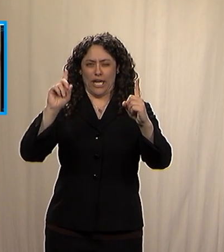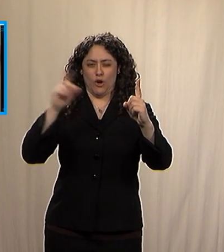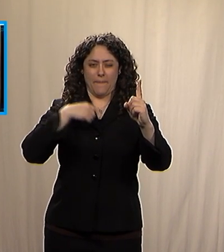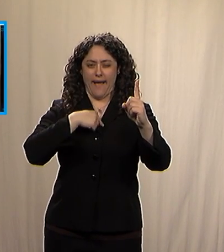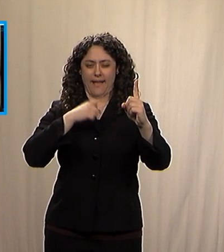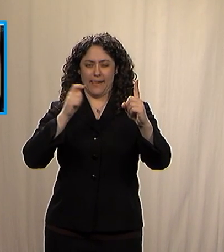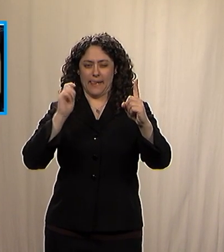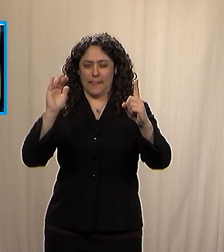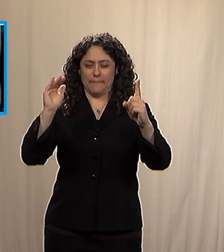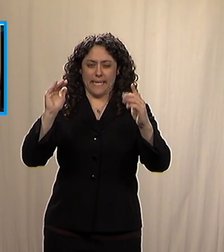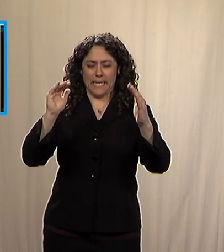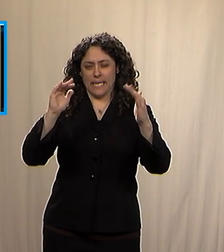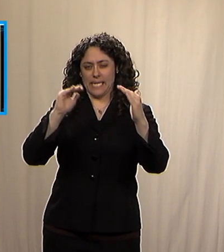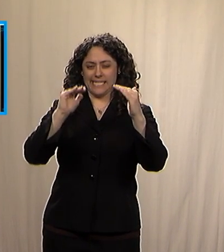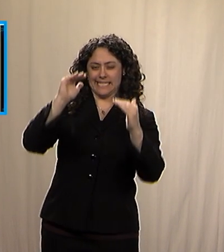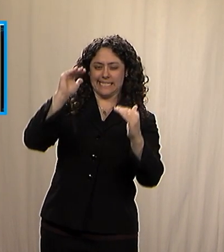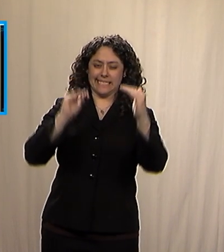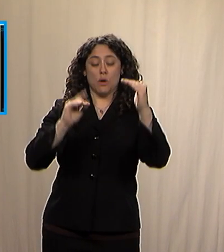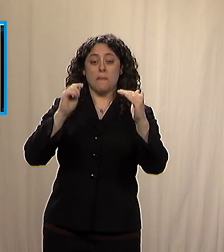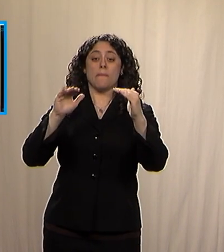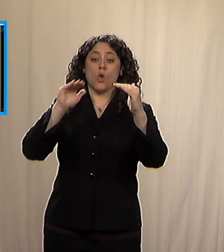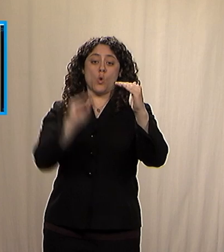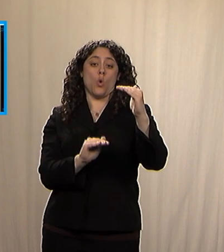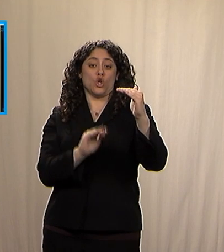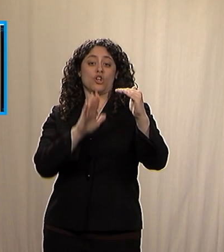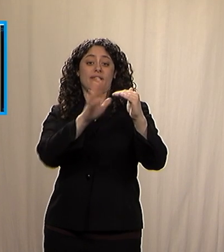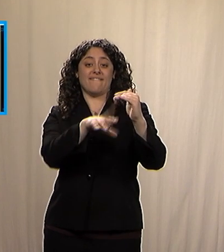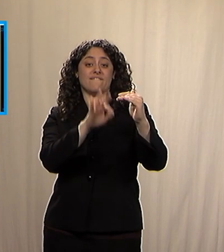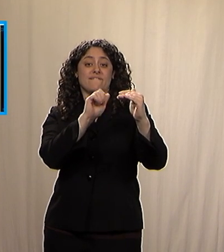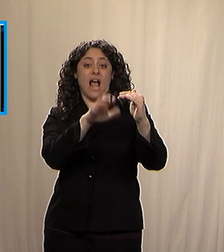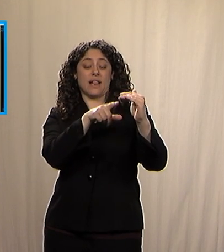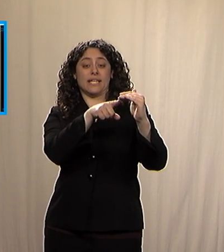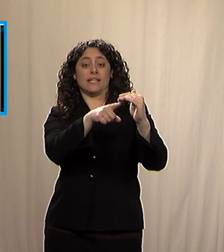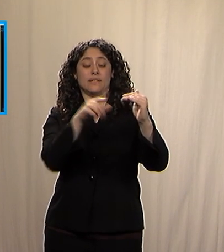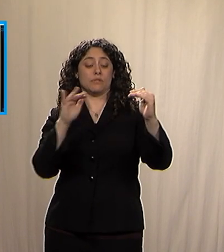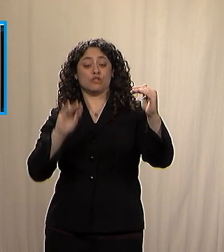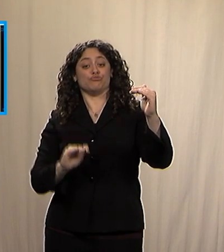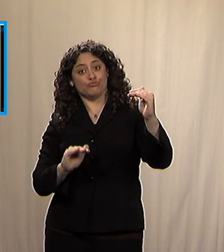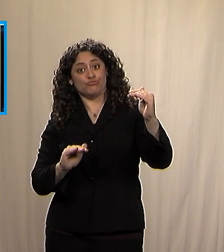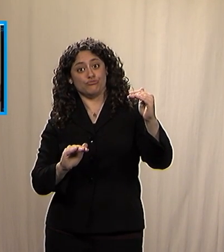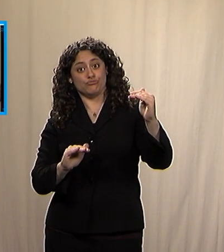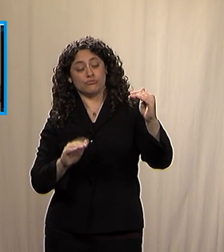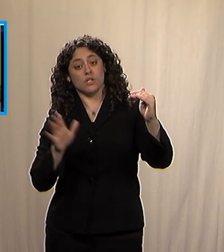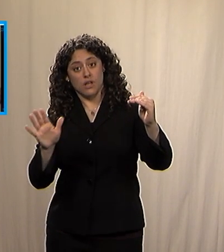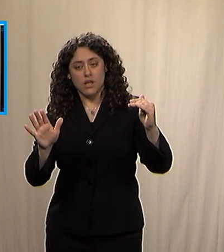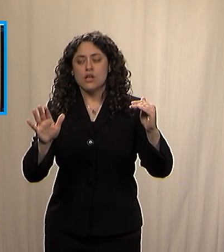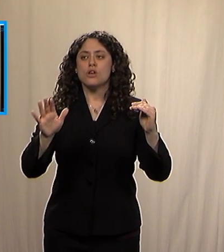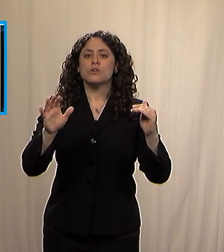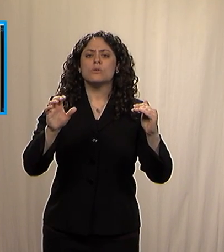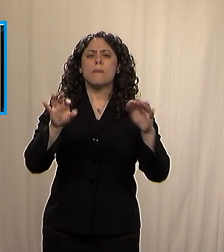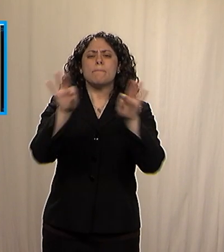or maybe even lower than the faculty member. And I think it's recognizing what are the functions